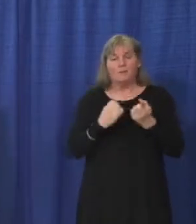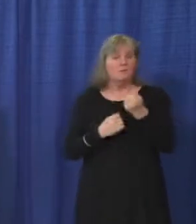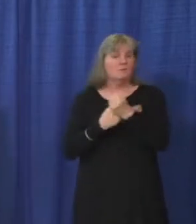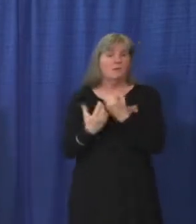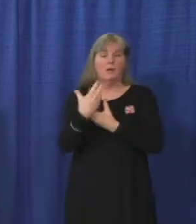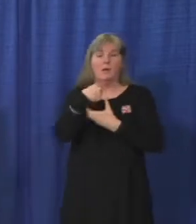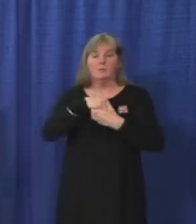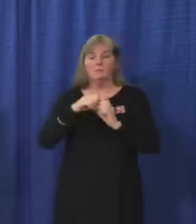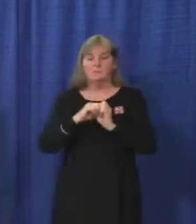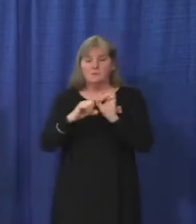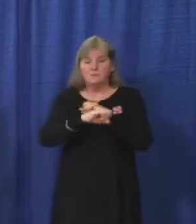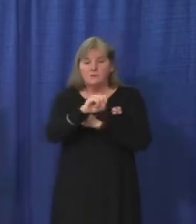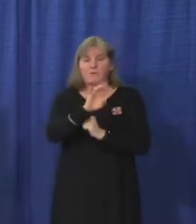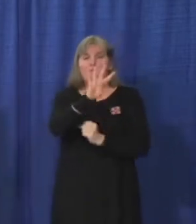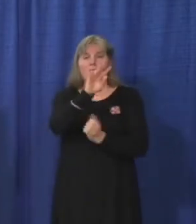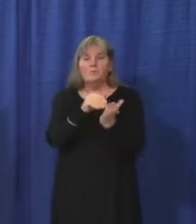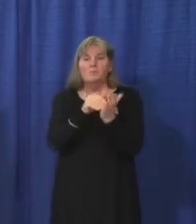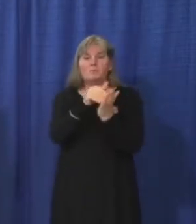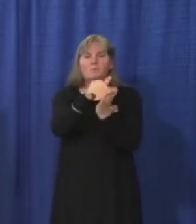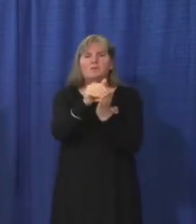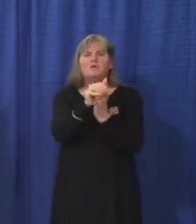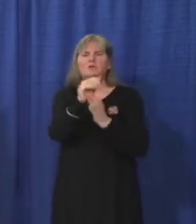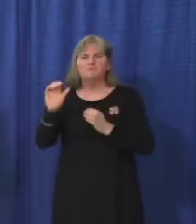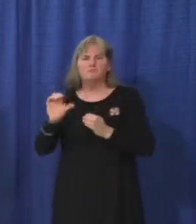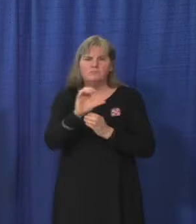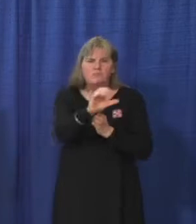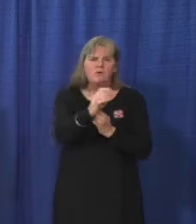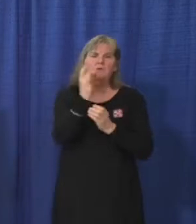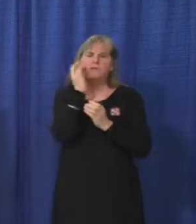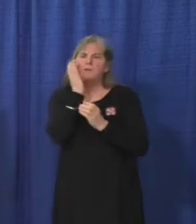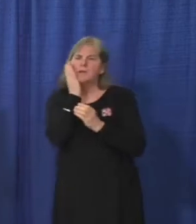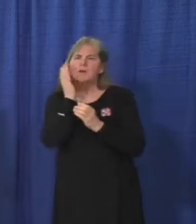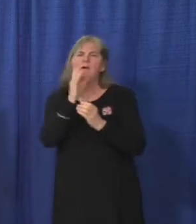accommodation and nonaccommodation sector supplements to September 30th,